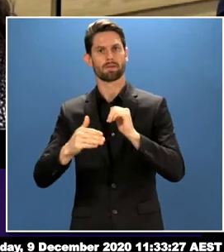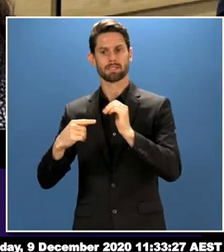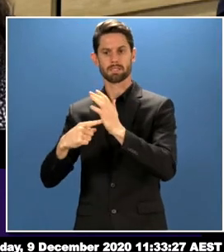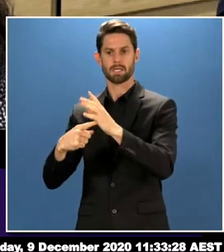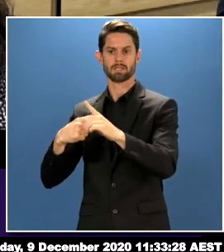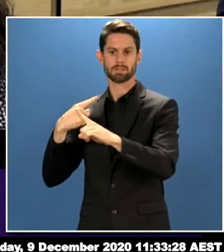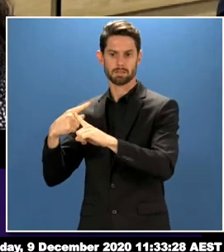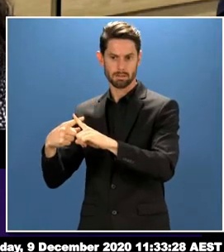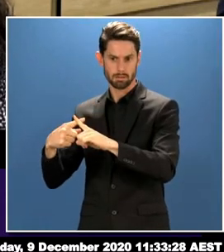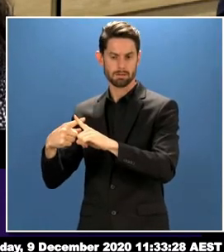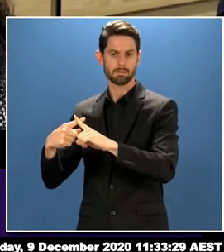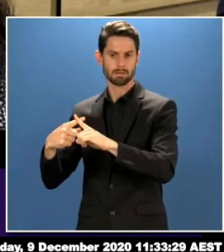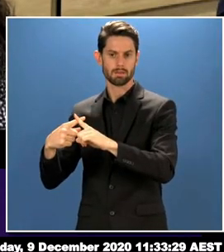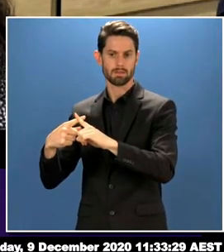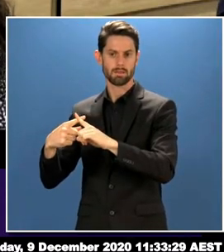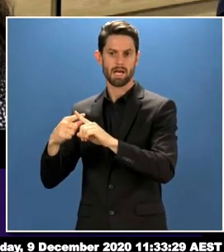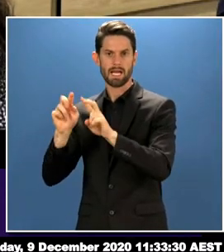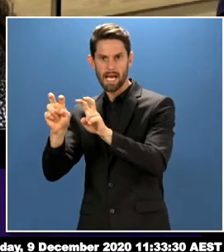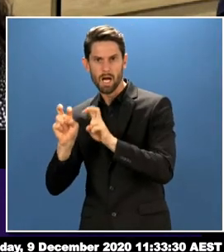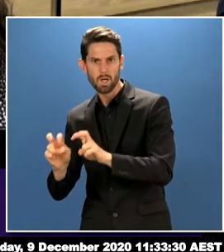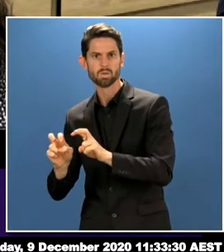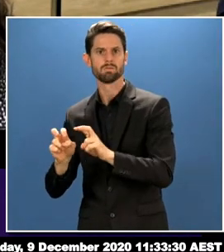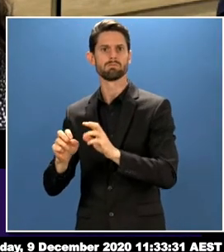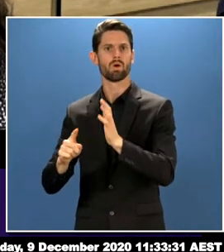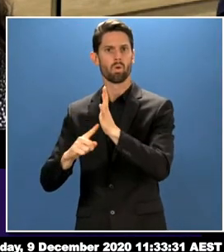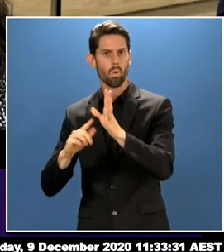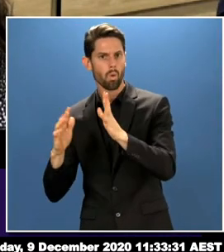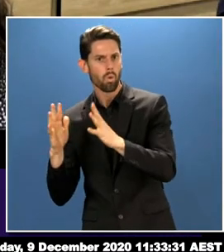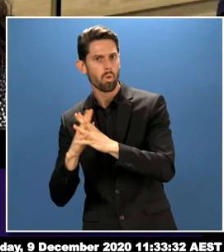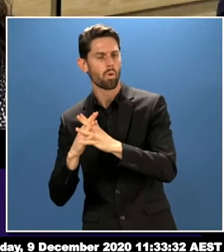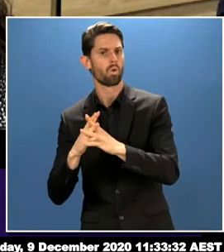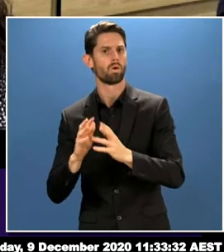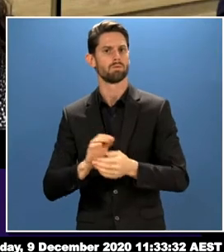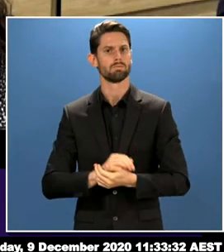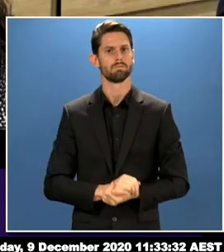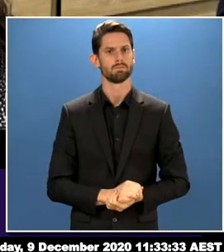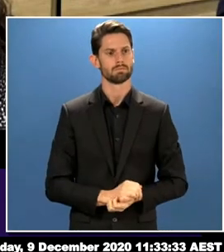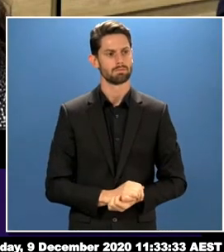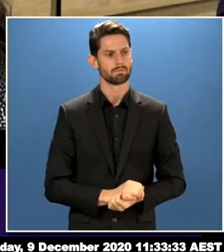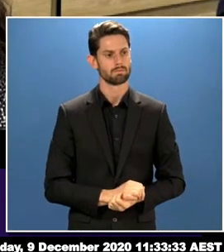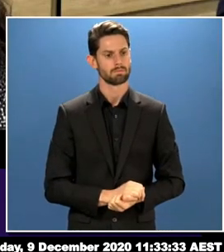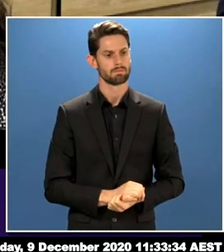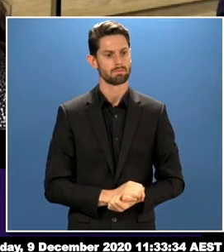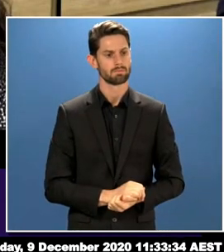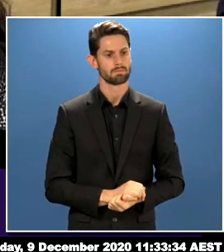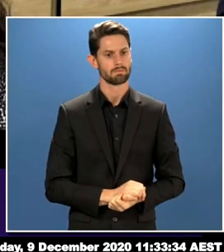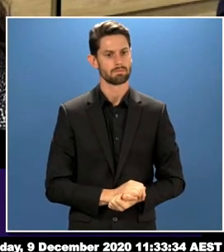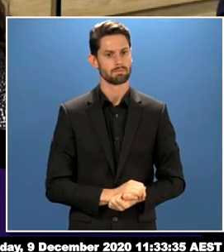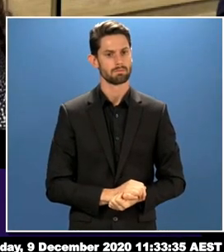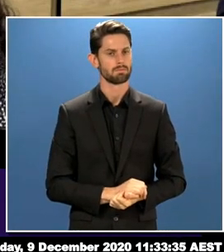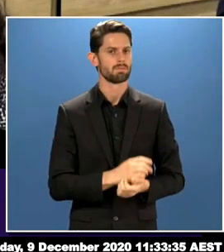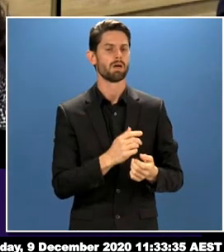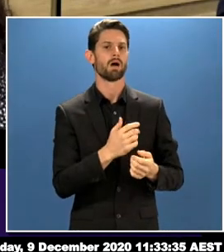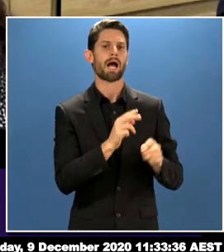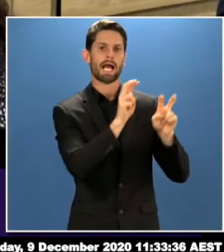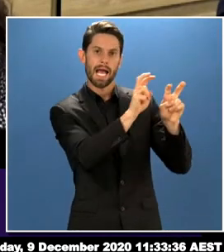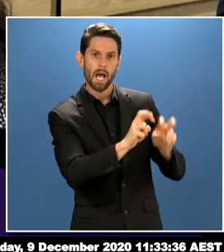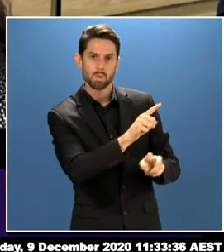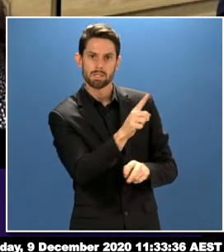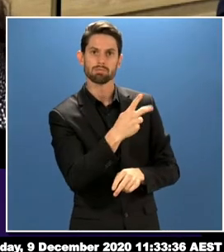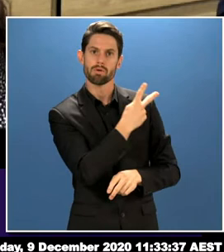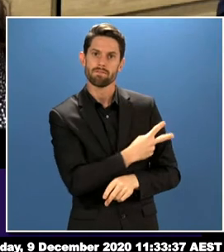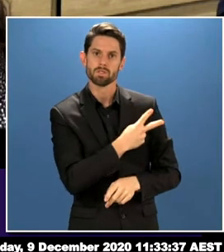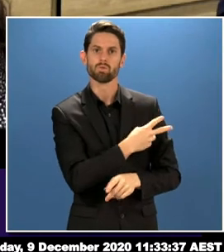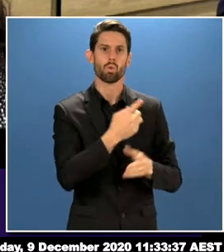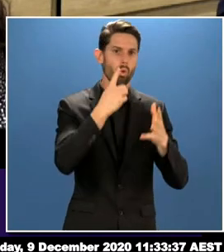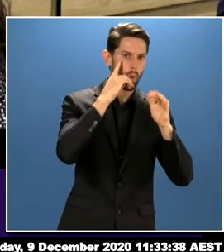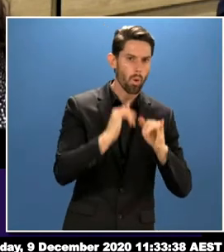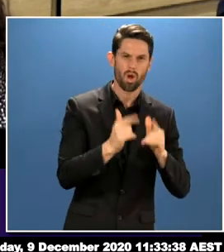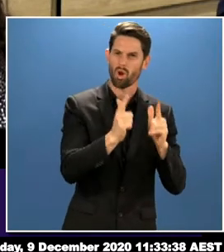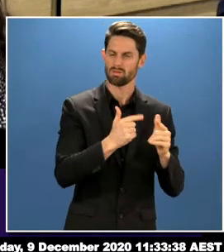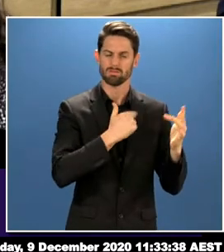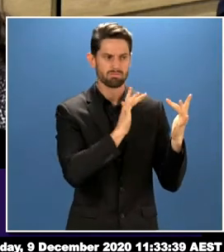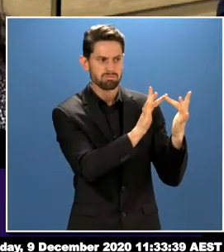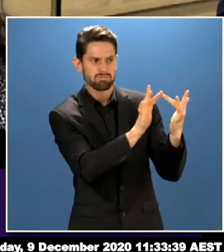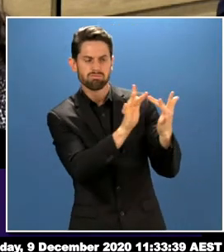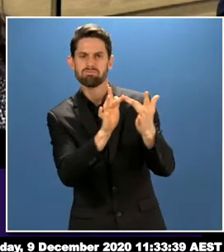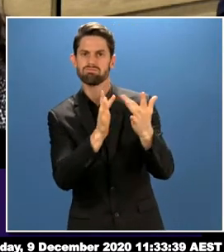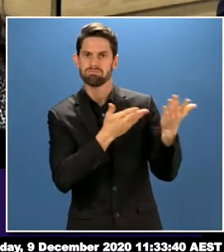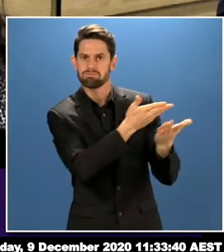and hence the law profession and, you know, a whole gambit of use.